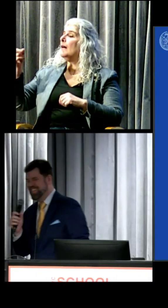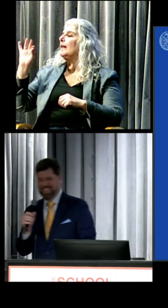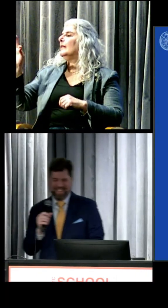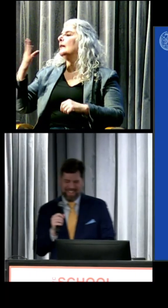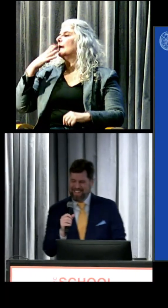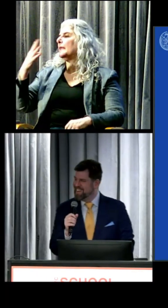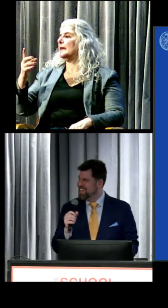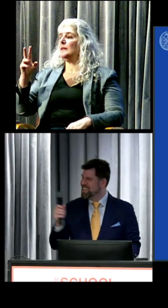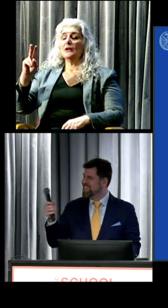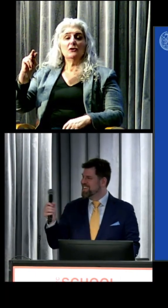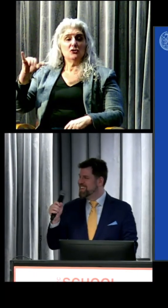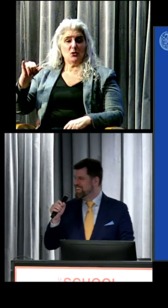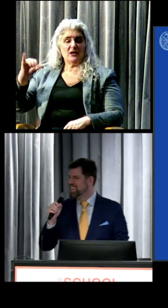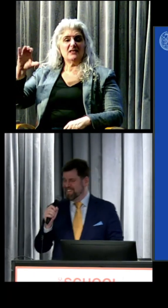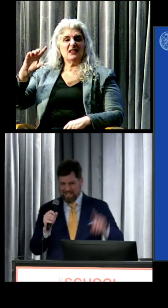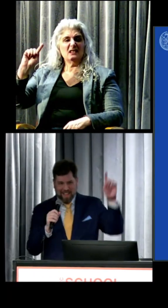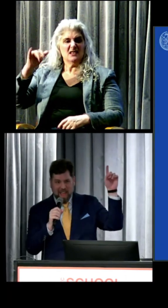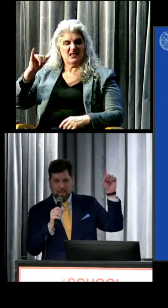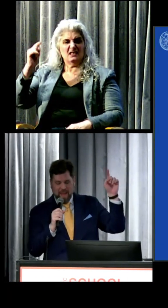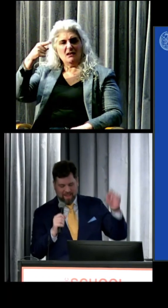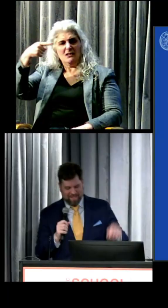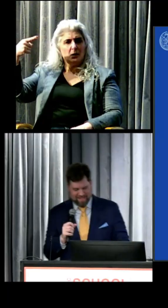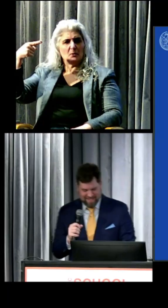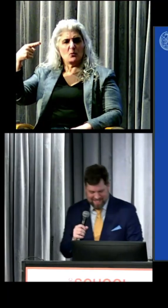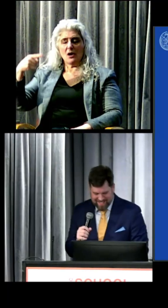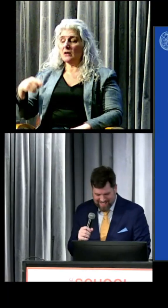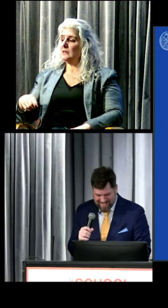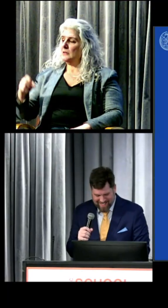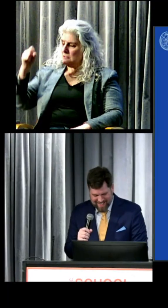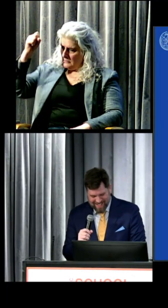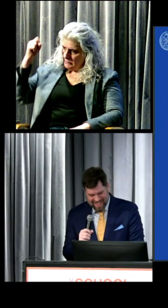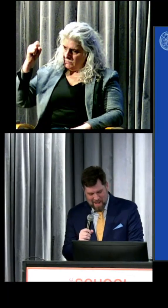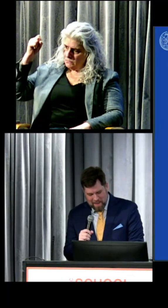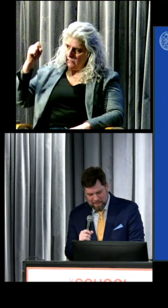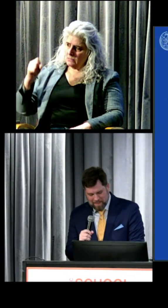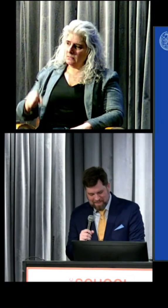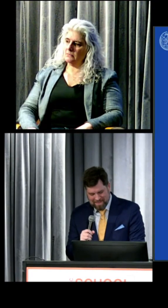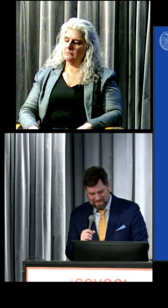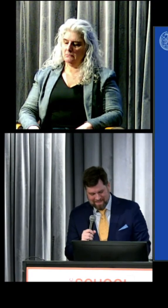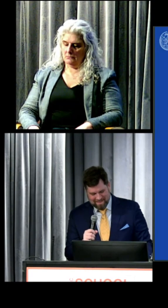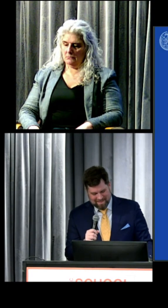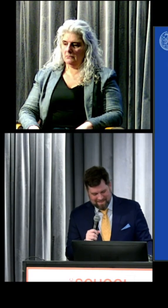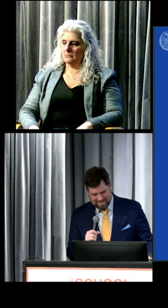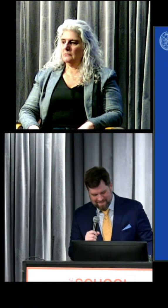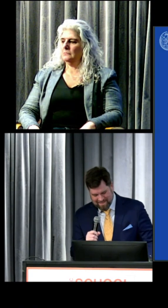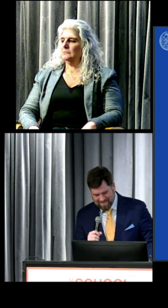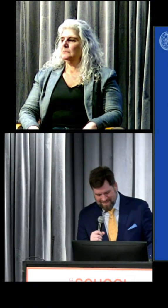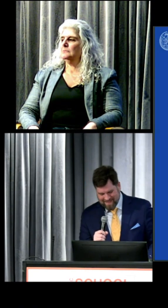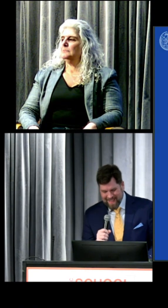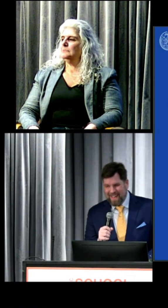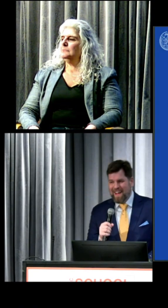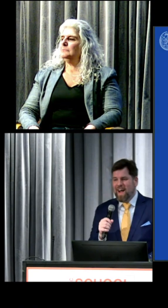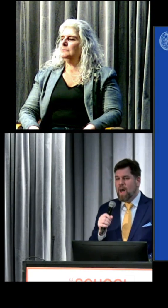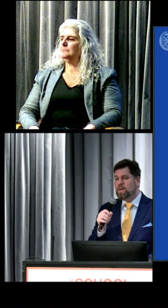So some, in our design, we wanted to make sure we included some permanent exhibits, but also that was reflected in the data.